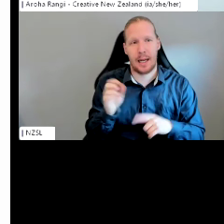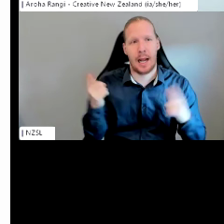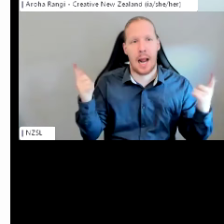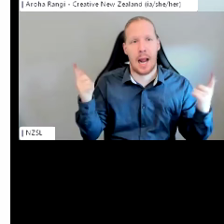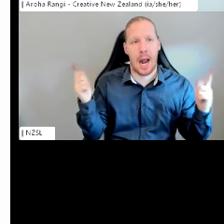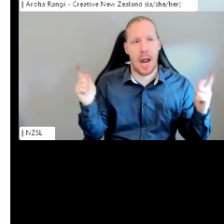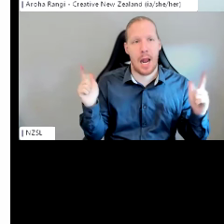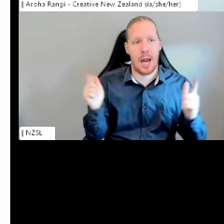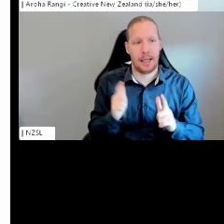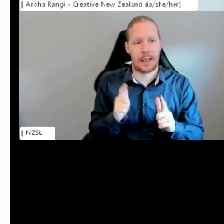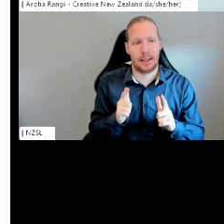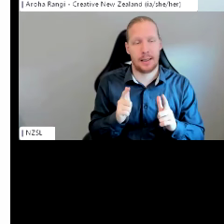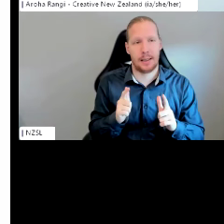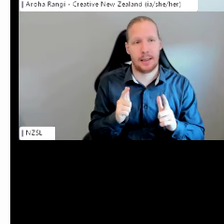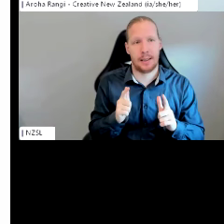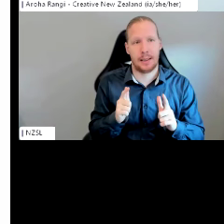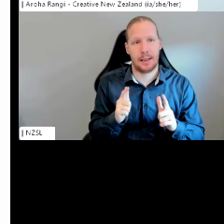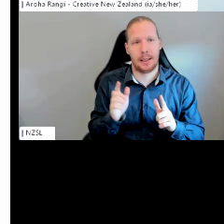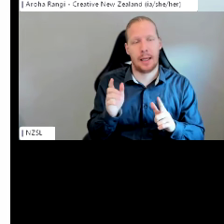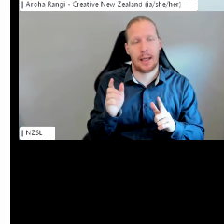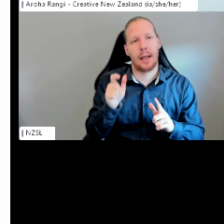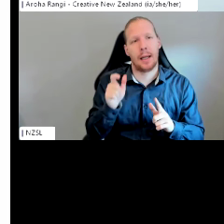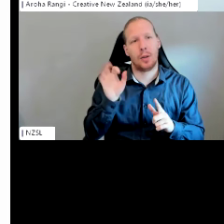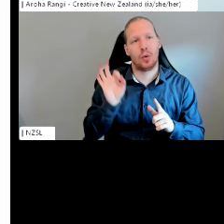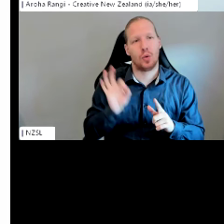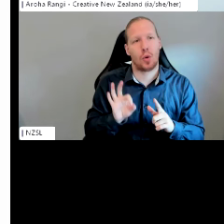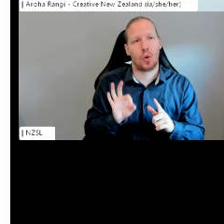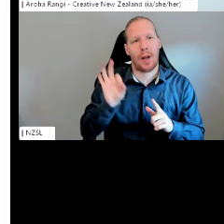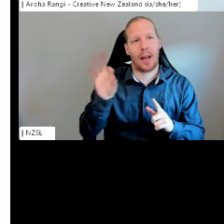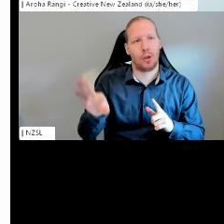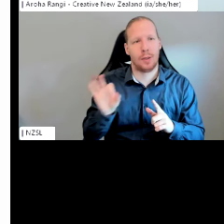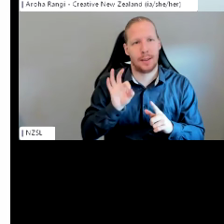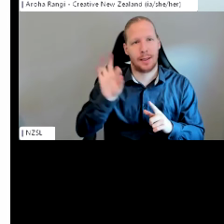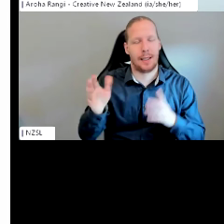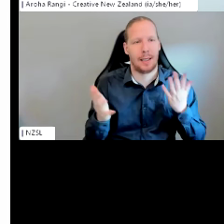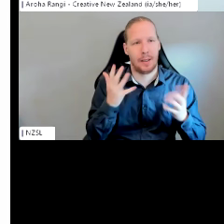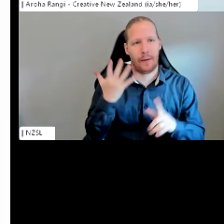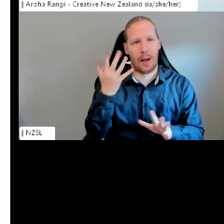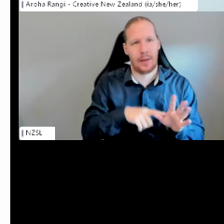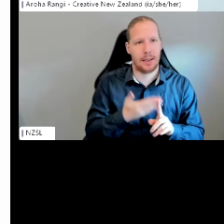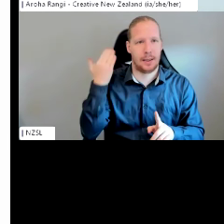So that means uh that we we've got a shrinking pool of people who are actually contributing